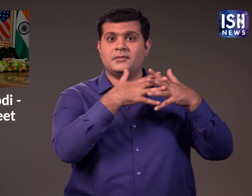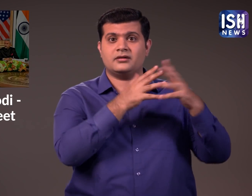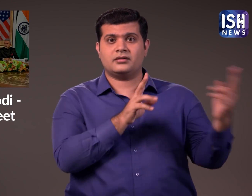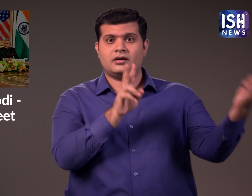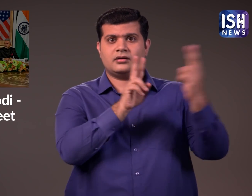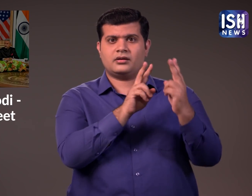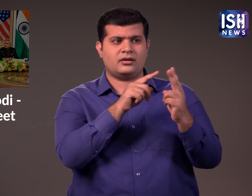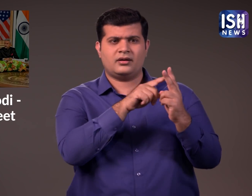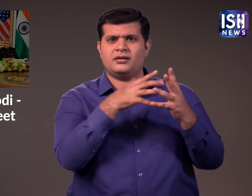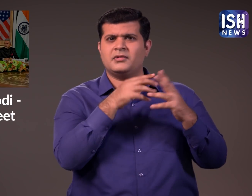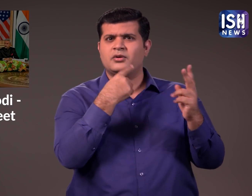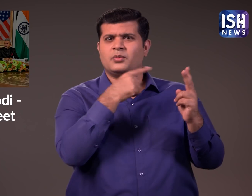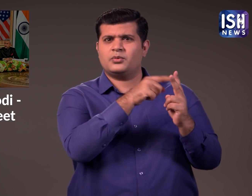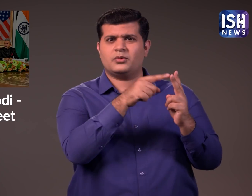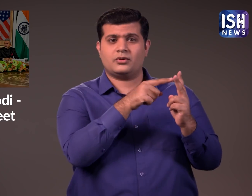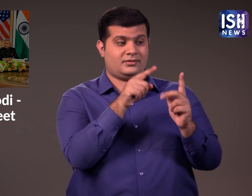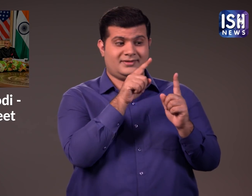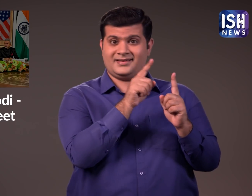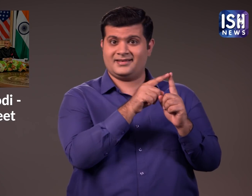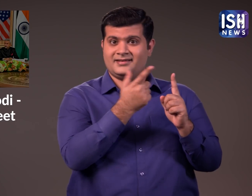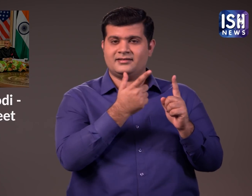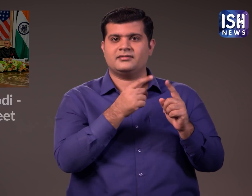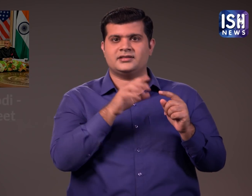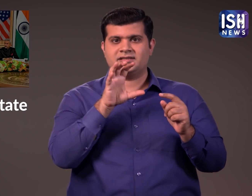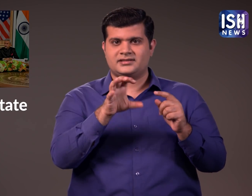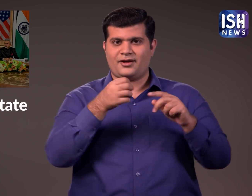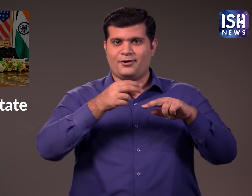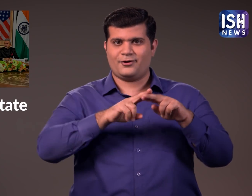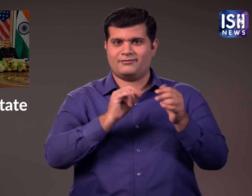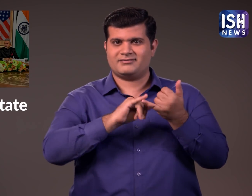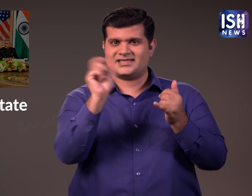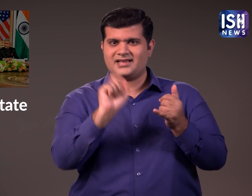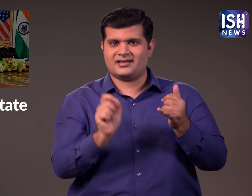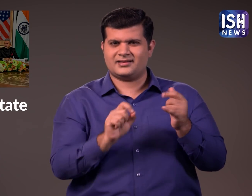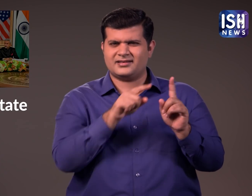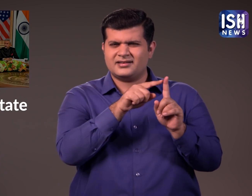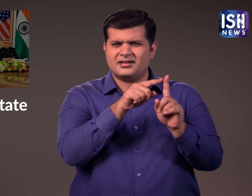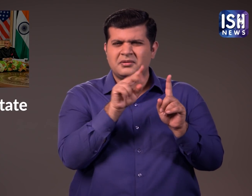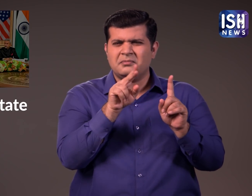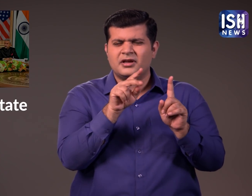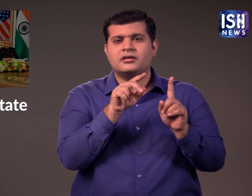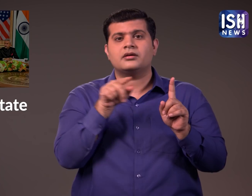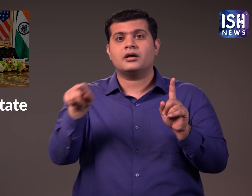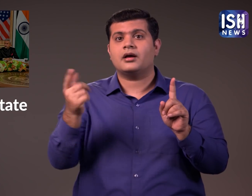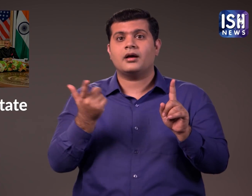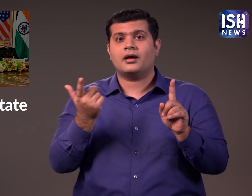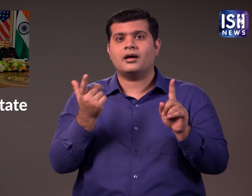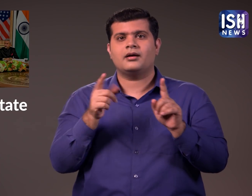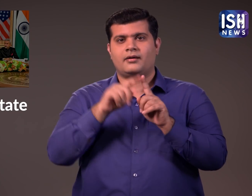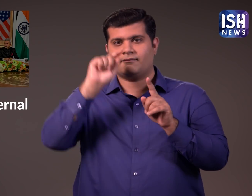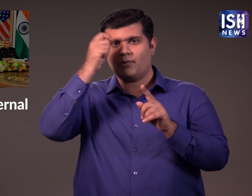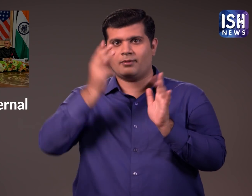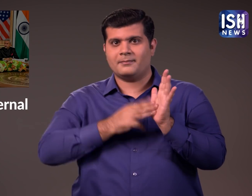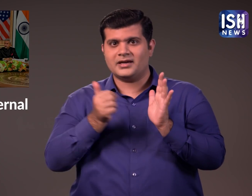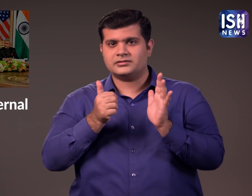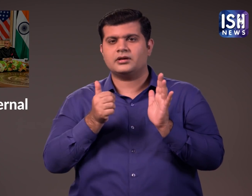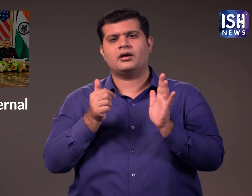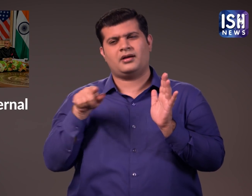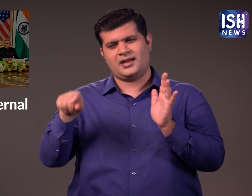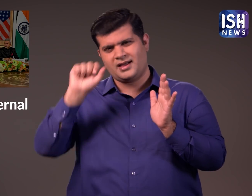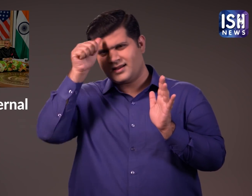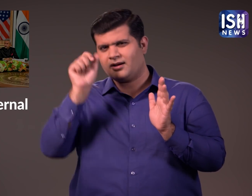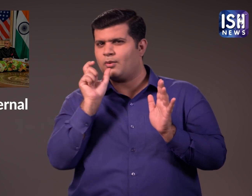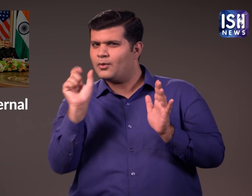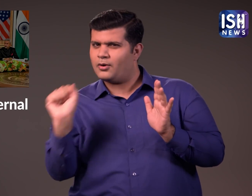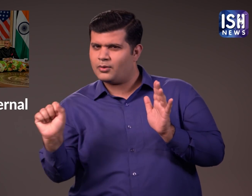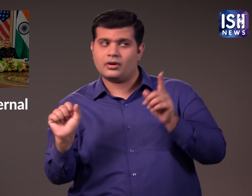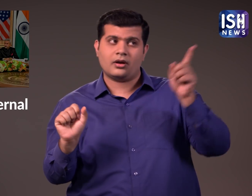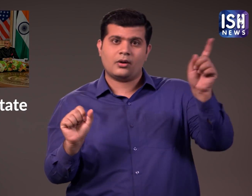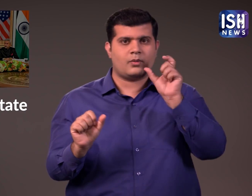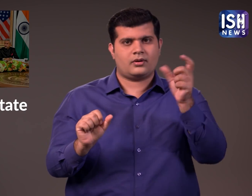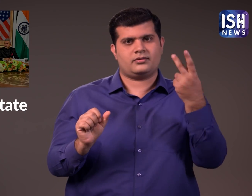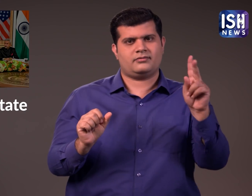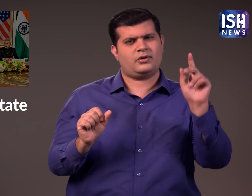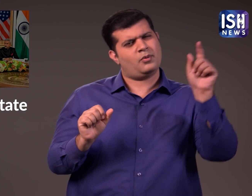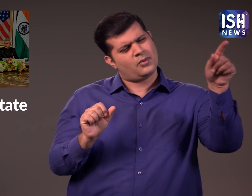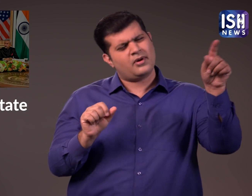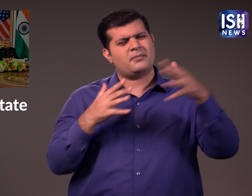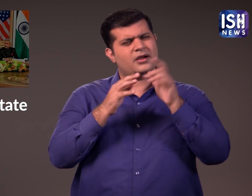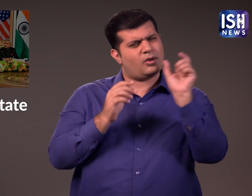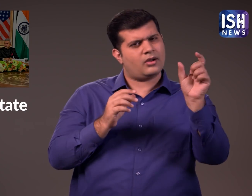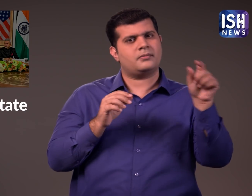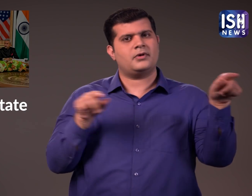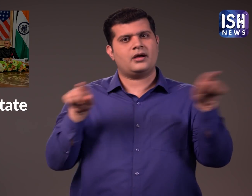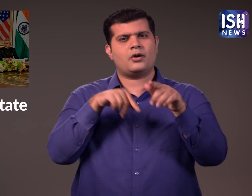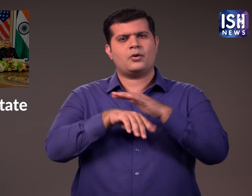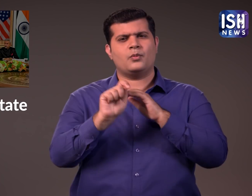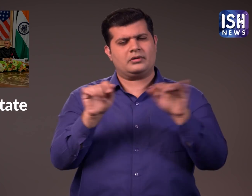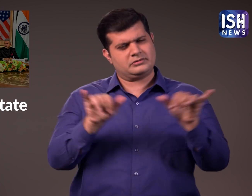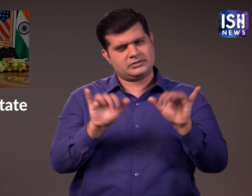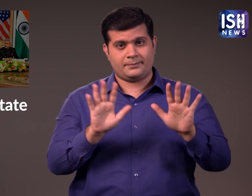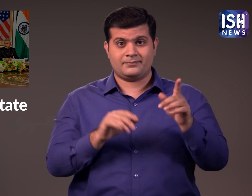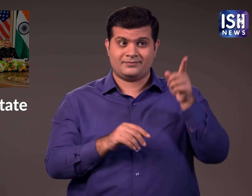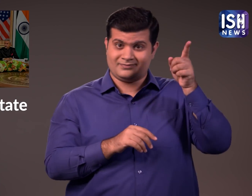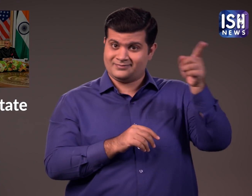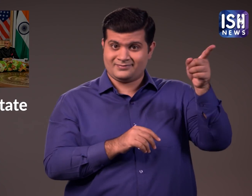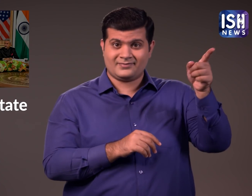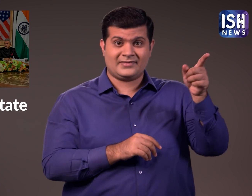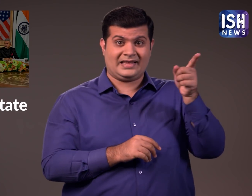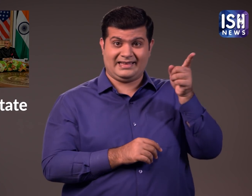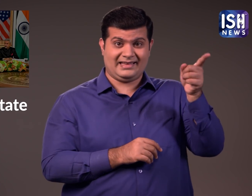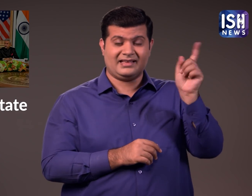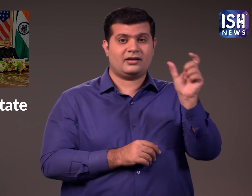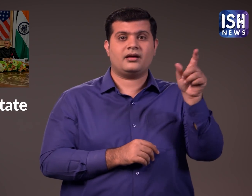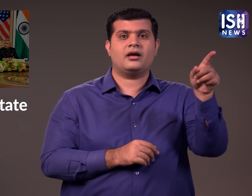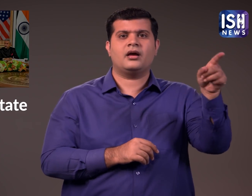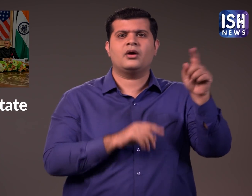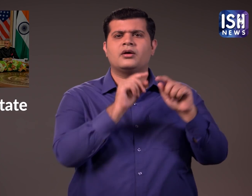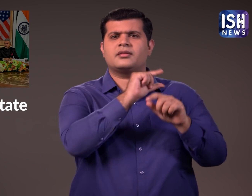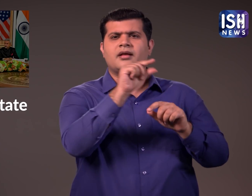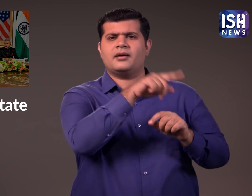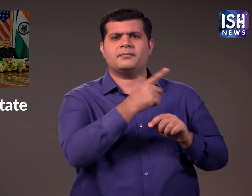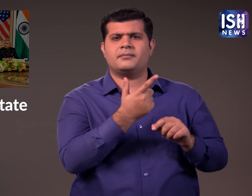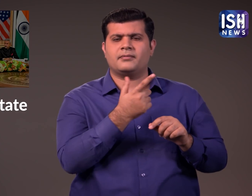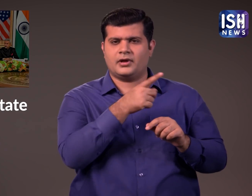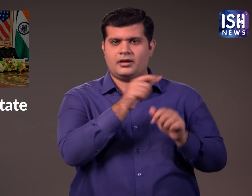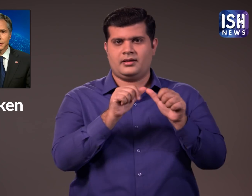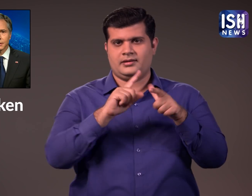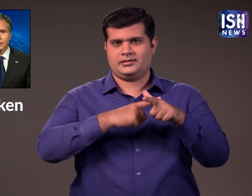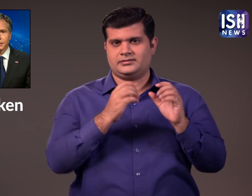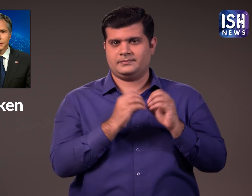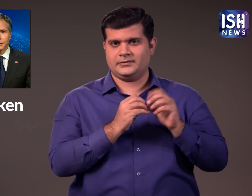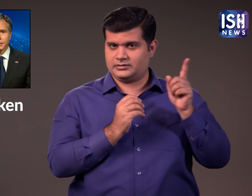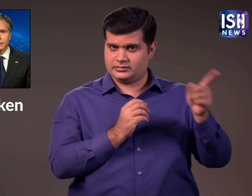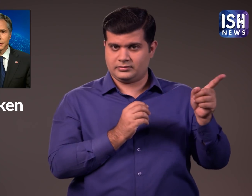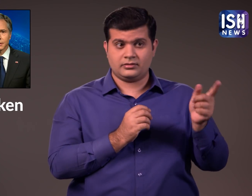with their respective counterparts - Secretary of State Antony J Blinken which is like India's Ministry of External Affairs